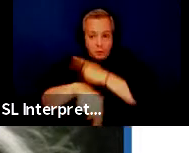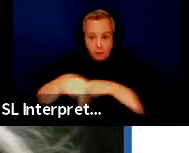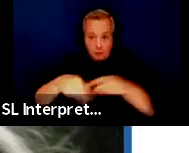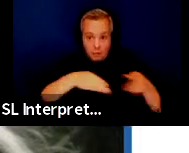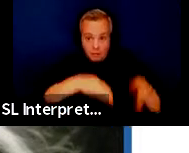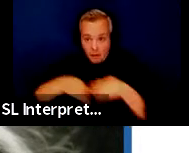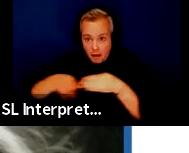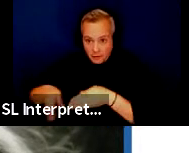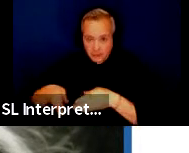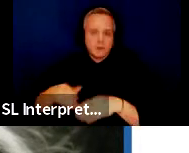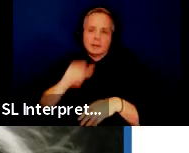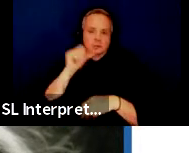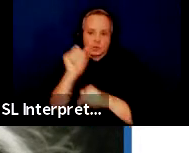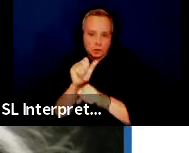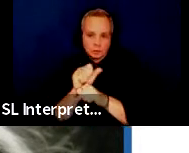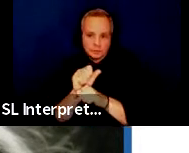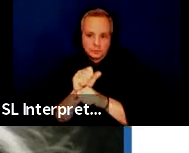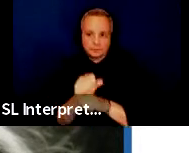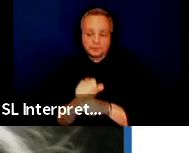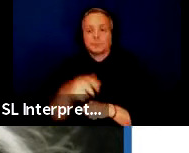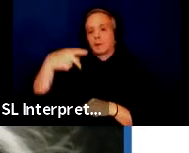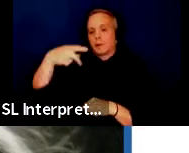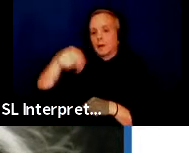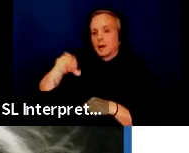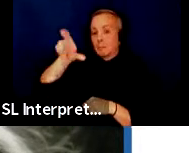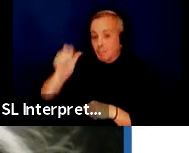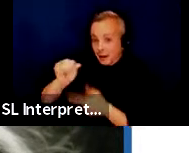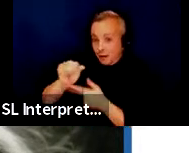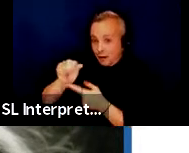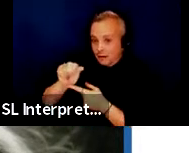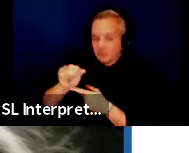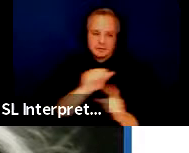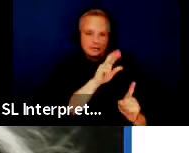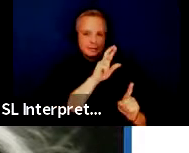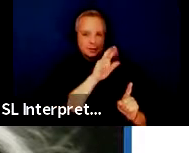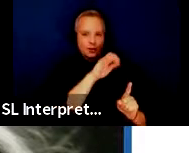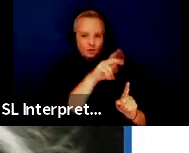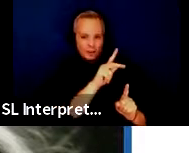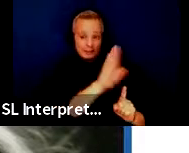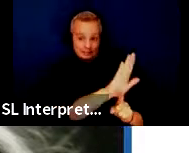PARAPLEGIC, WHICH DESCRIBES RICK'S INJURY, MEANS THAT TWO